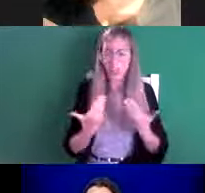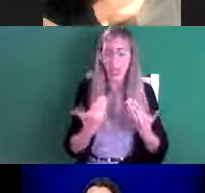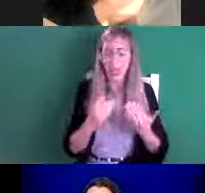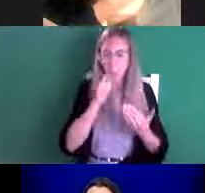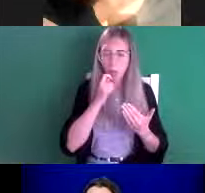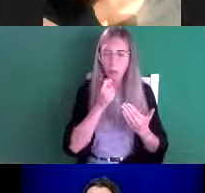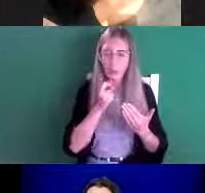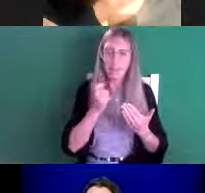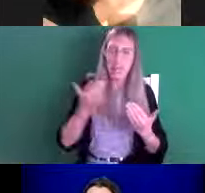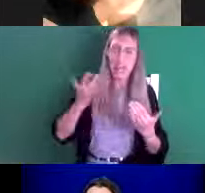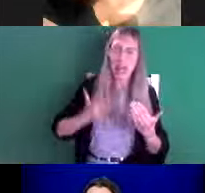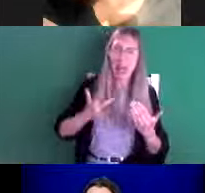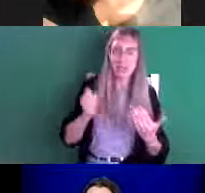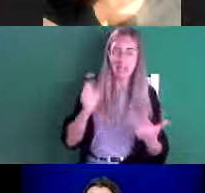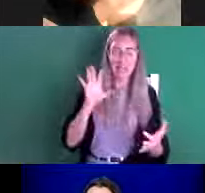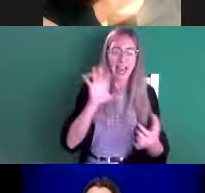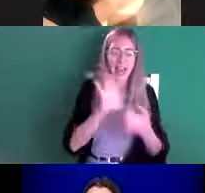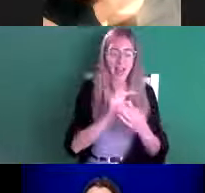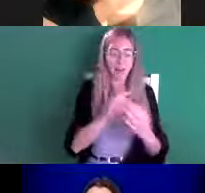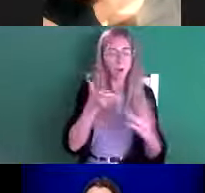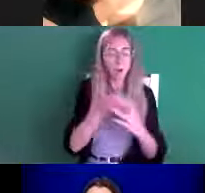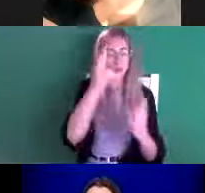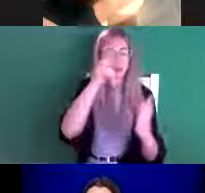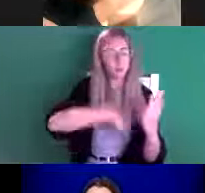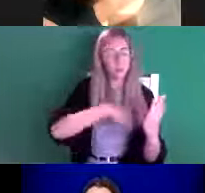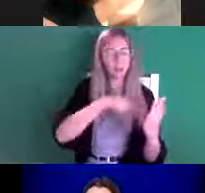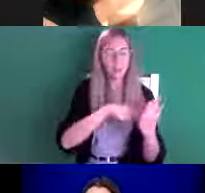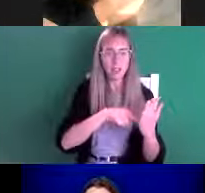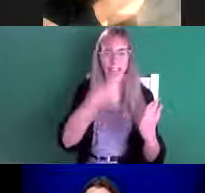give you a little it just it's only just got completed but in that brochure